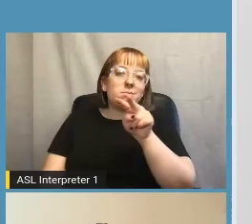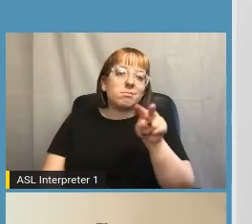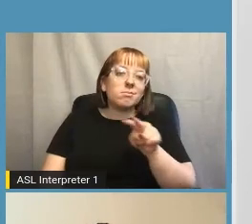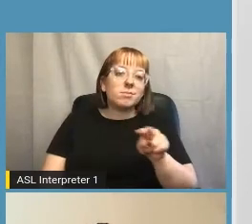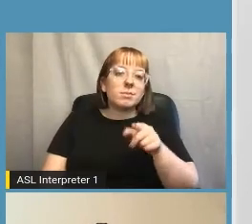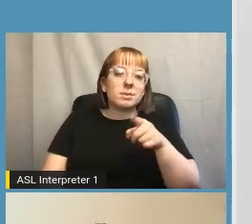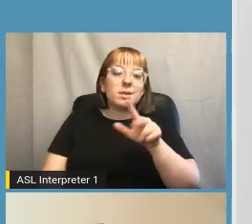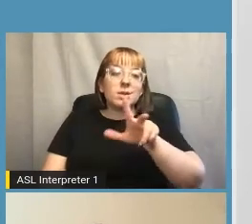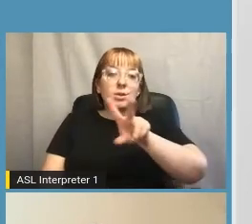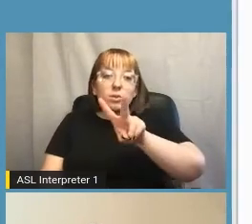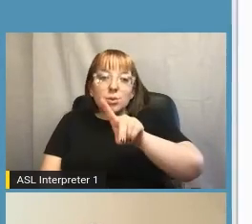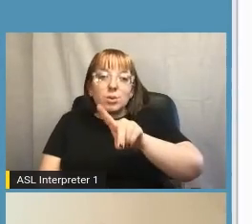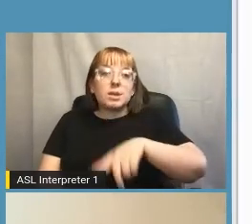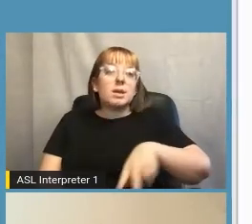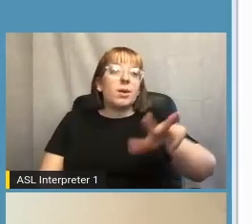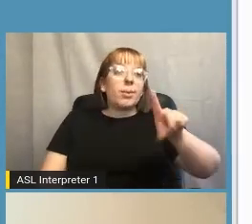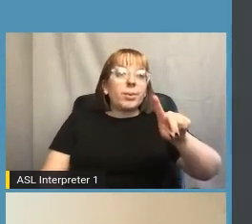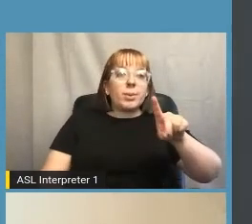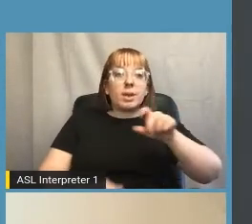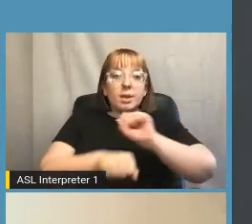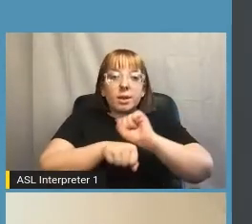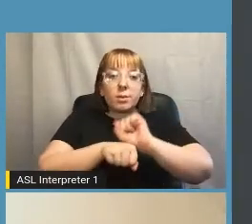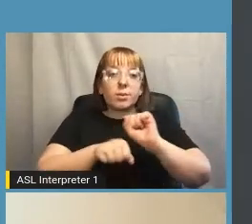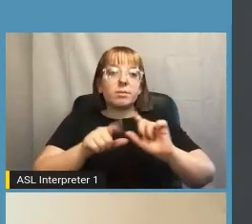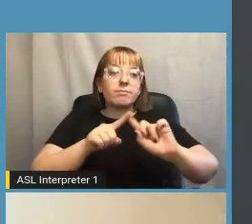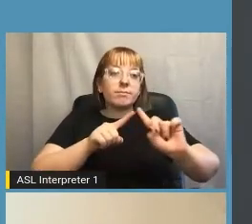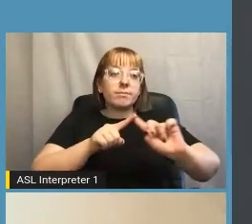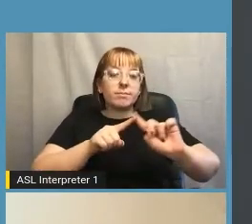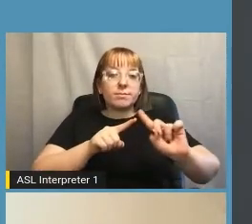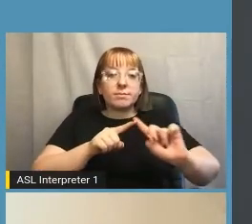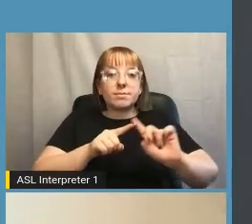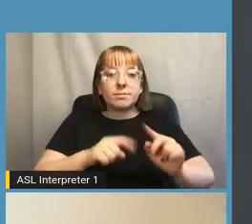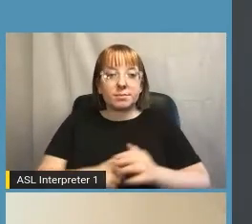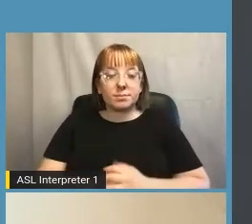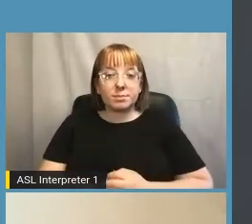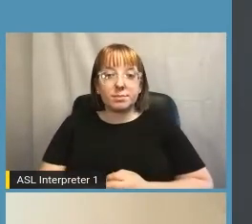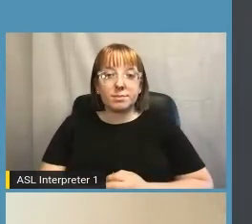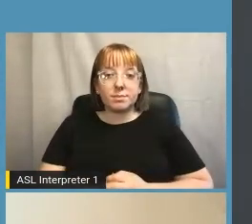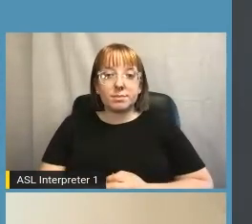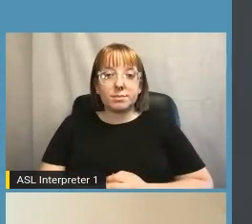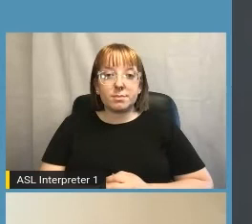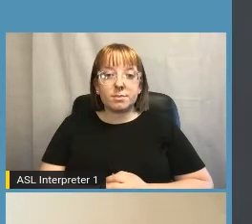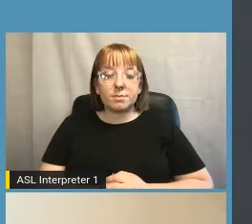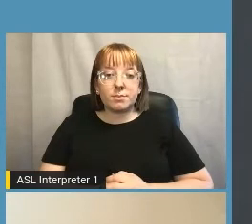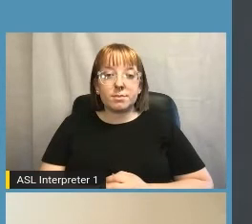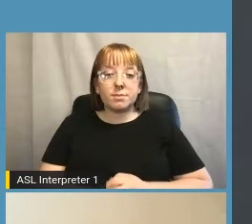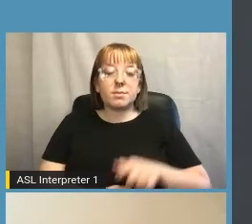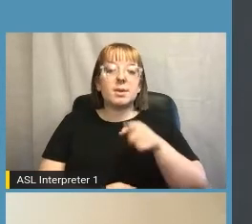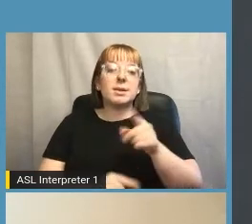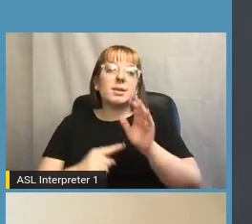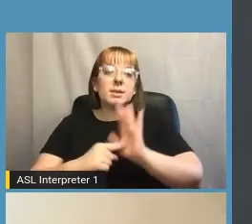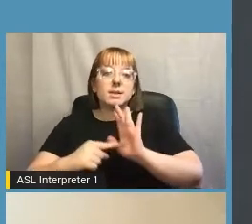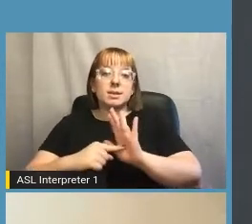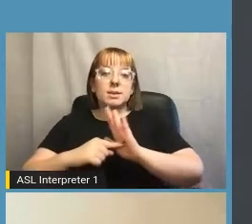works and three-dimensional works and this is an example of uh work on the floor so in some